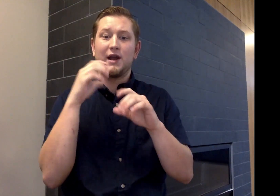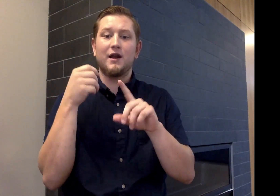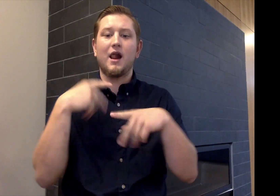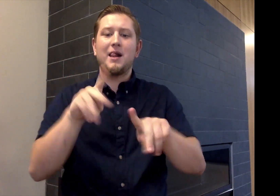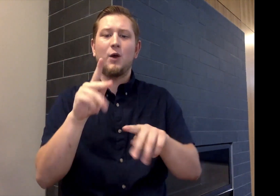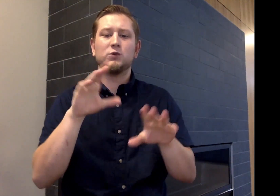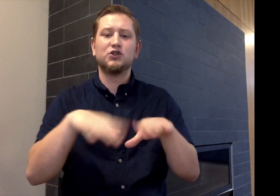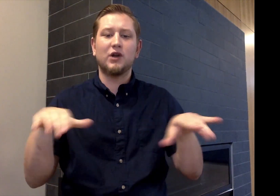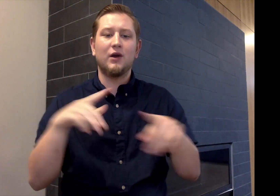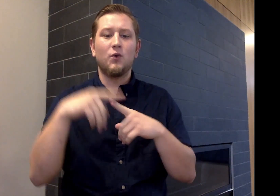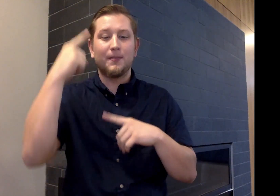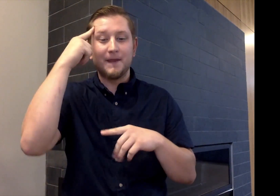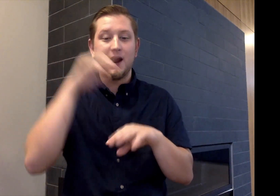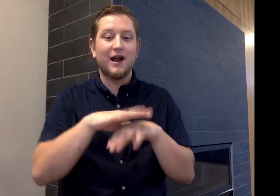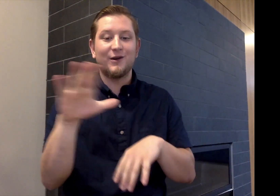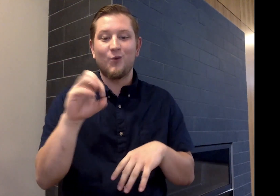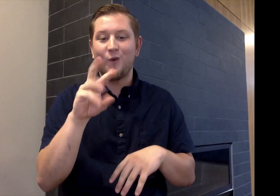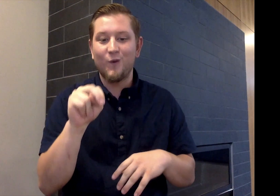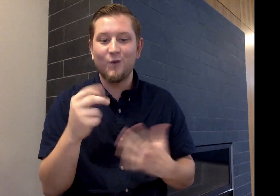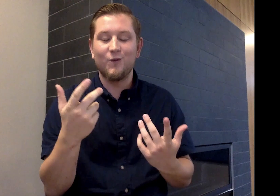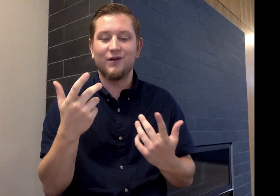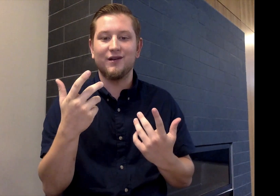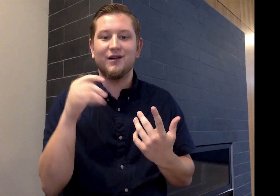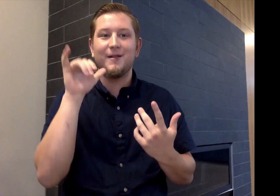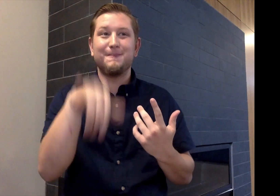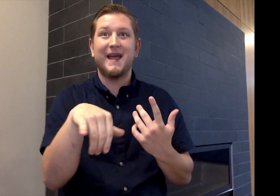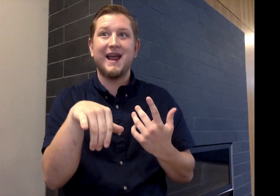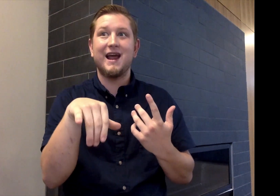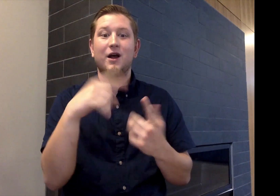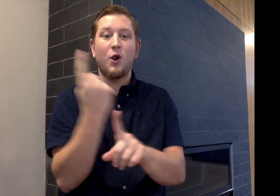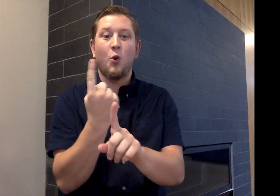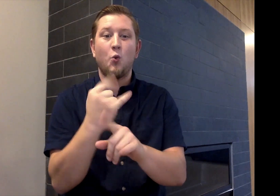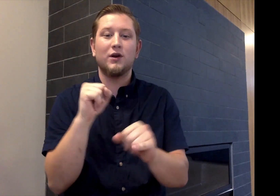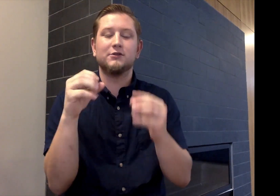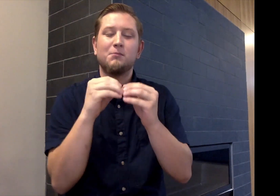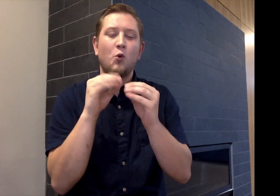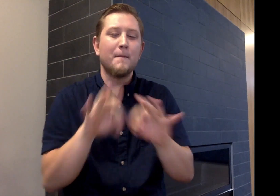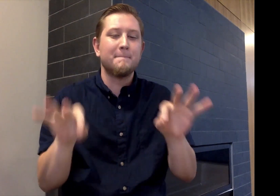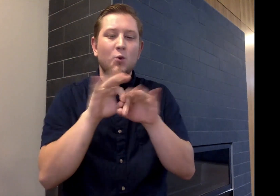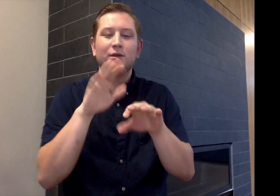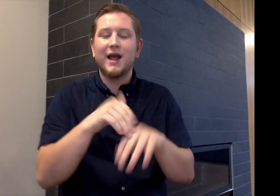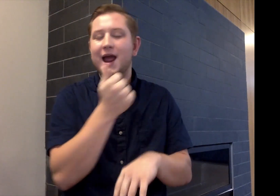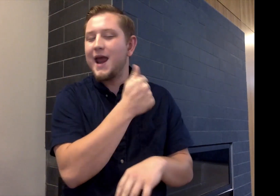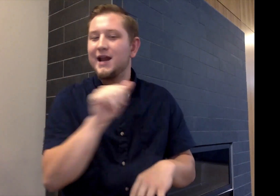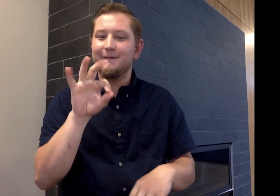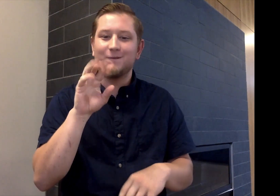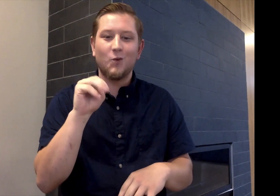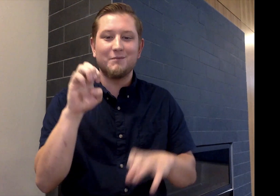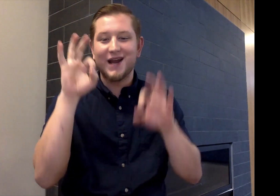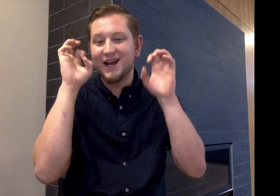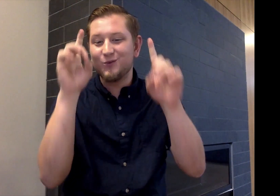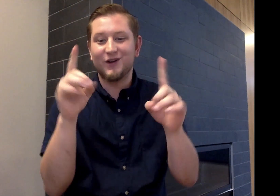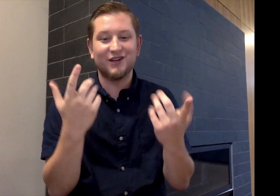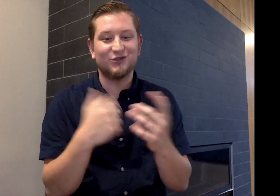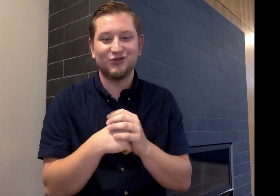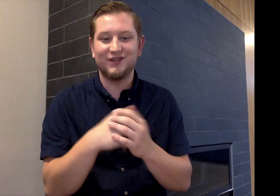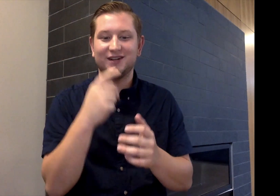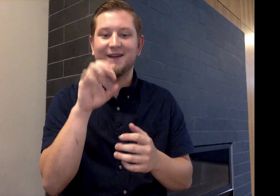Being able to communicate allows children to think on their own and that alone is more important than any kind of education